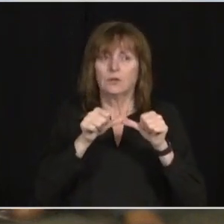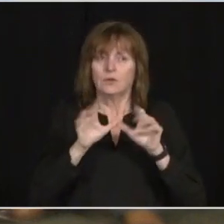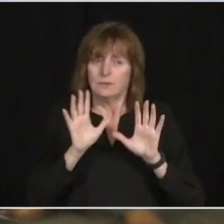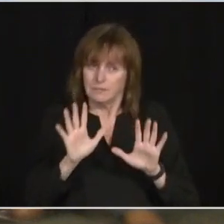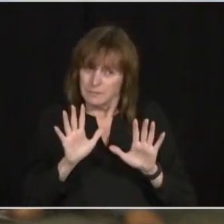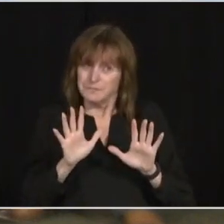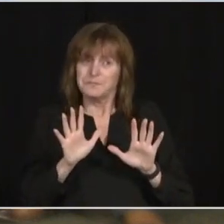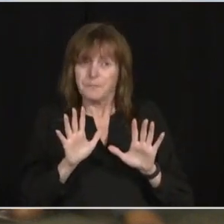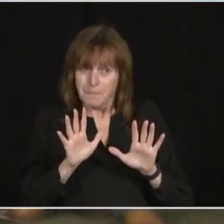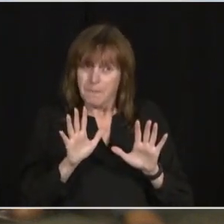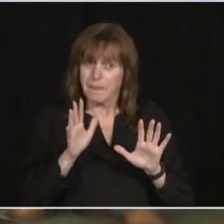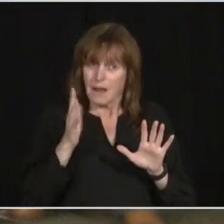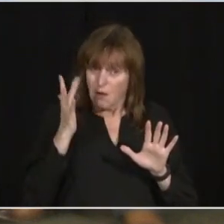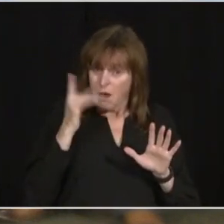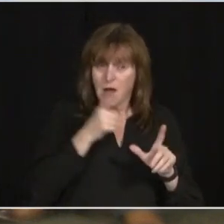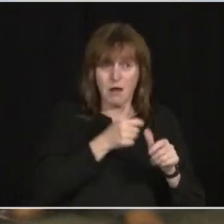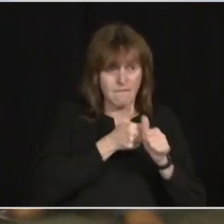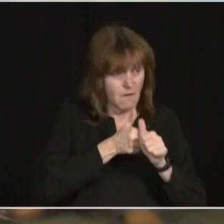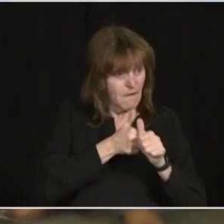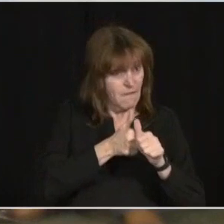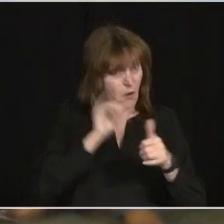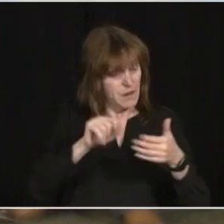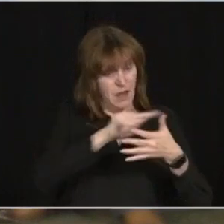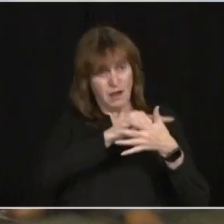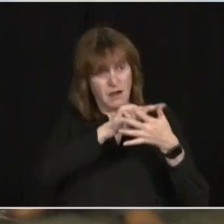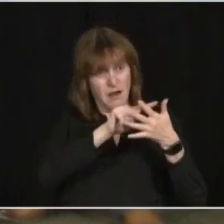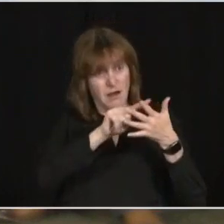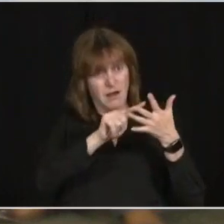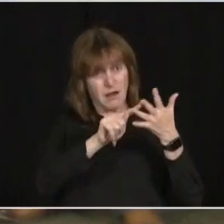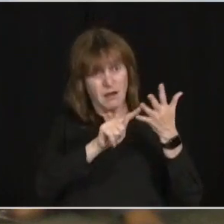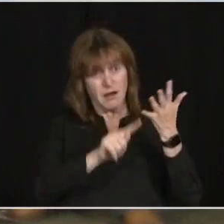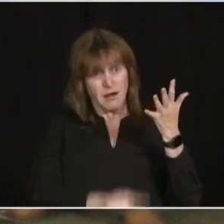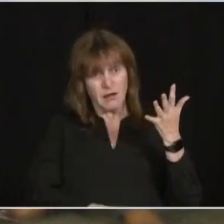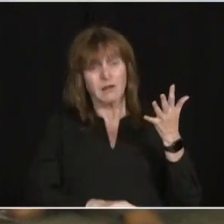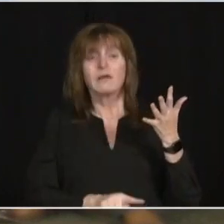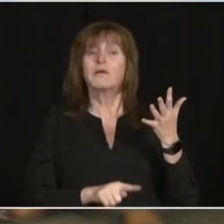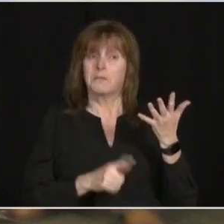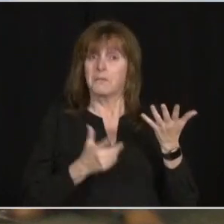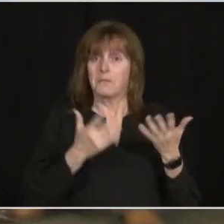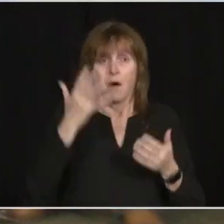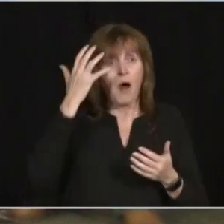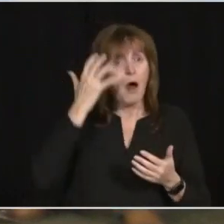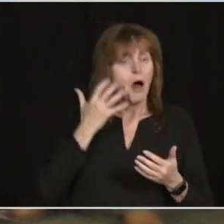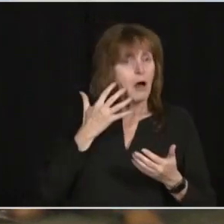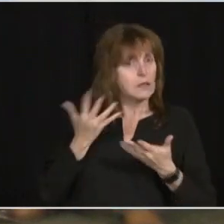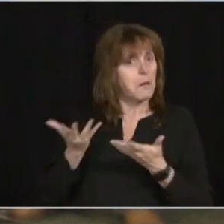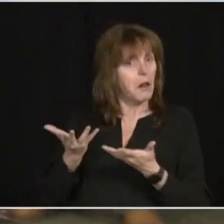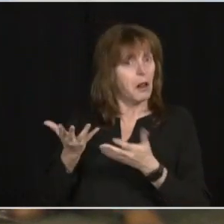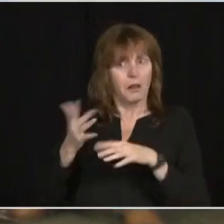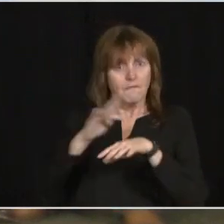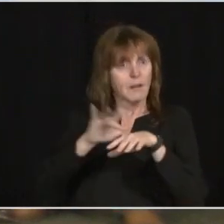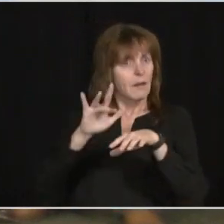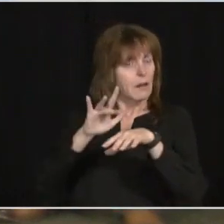efforts that we are in a situation where our hospitals can deal with the number of people coming in.